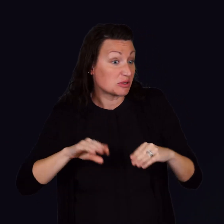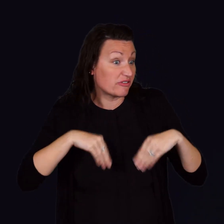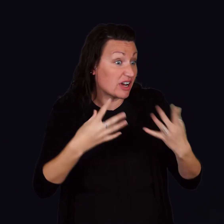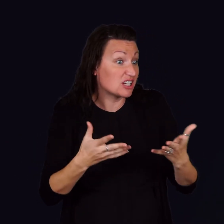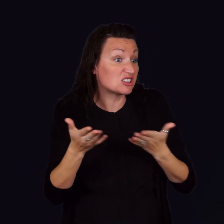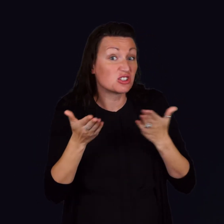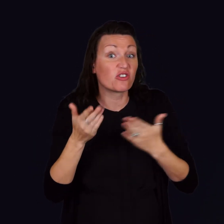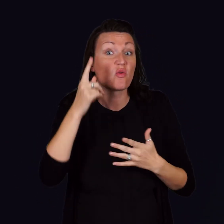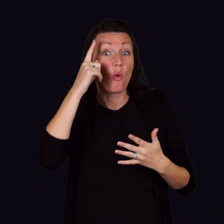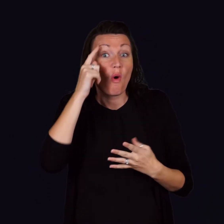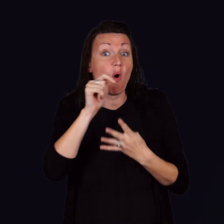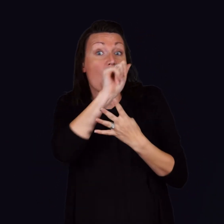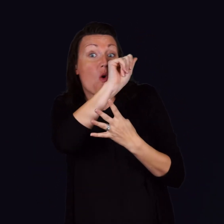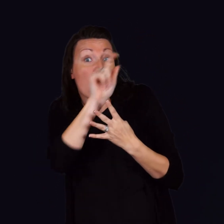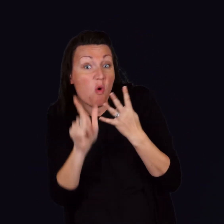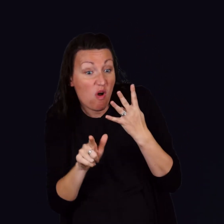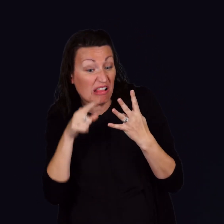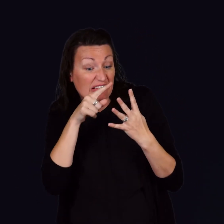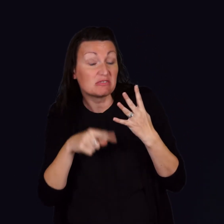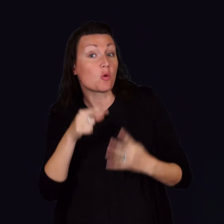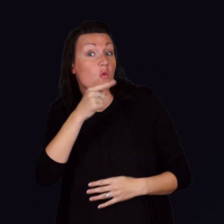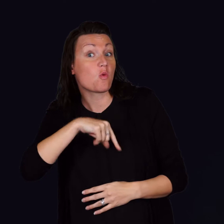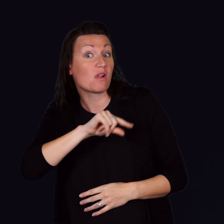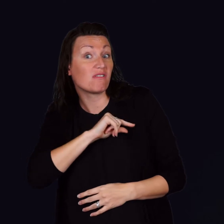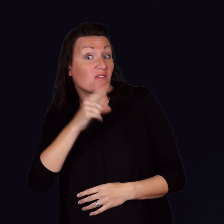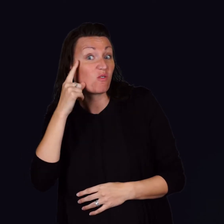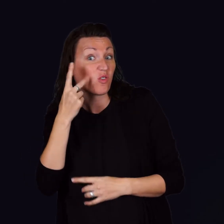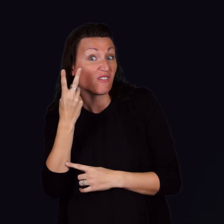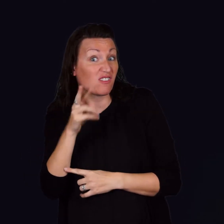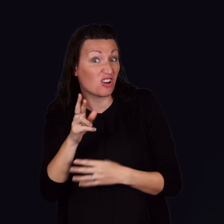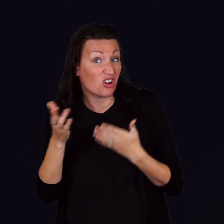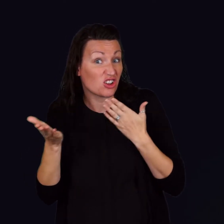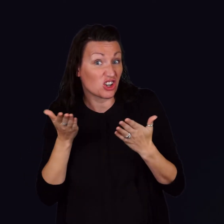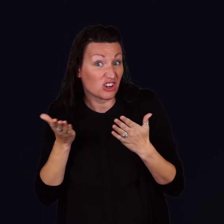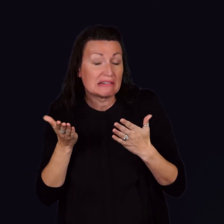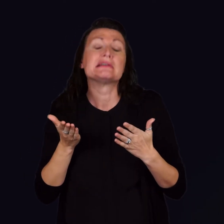to provide services to everyone who is eligible for VR services,